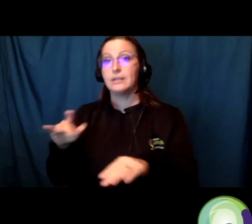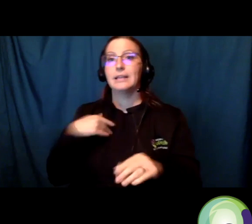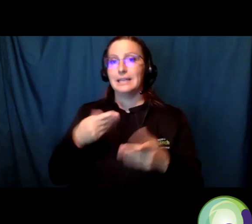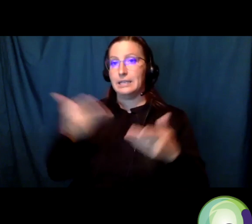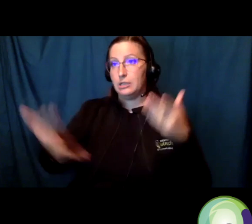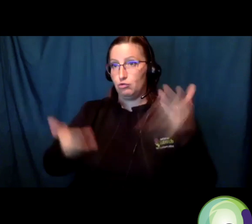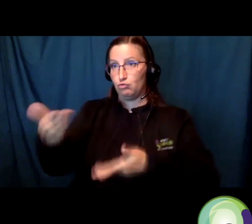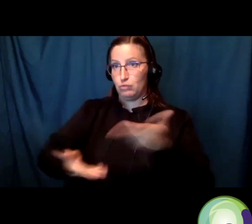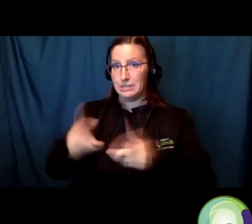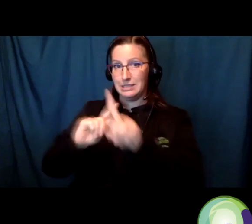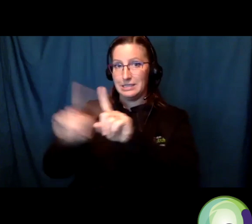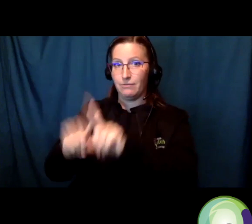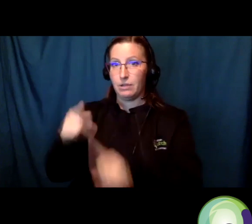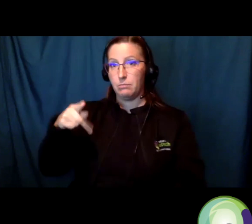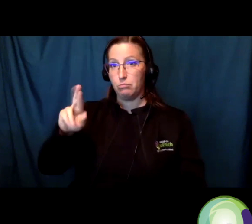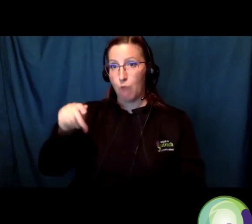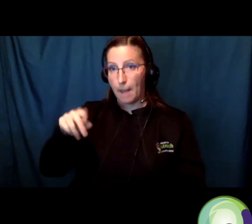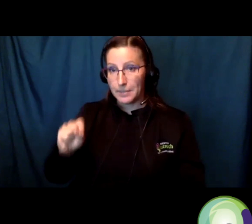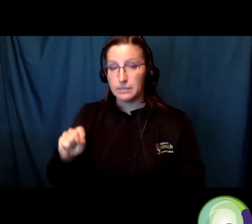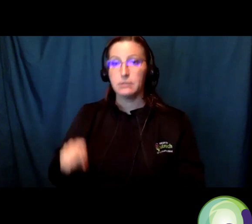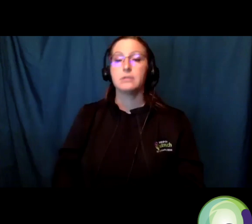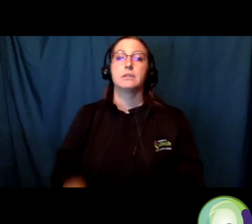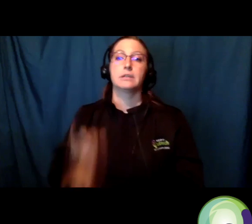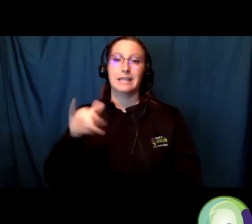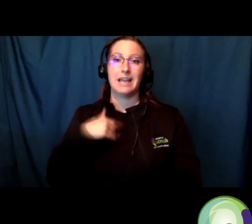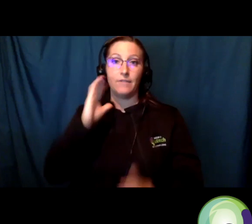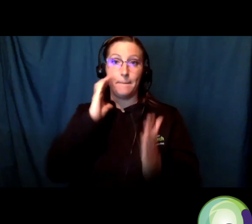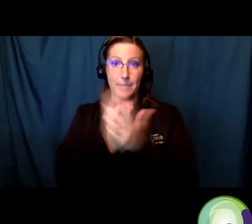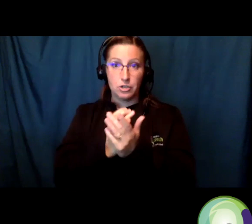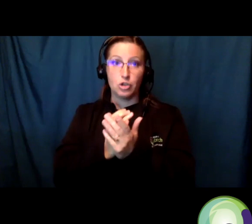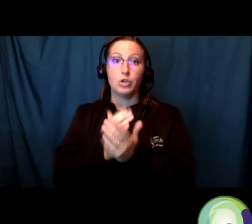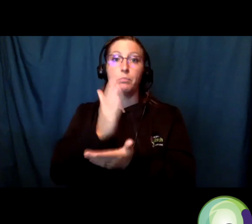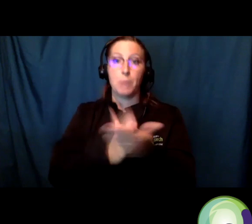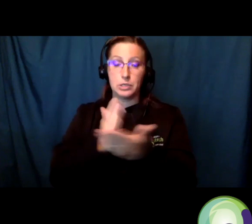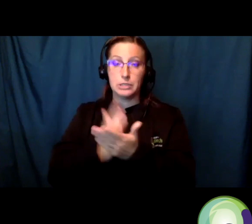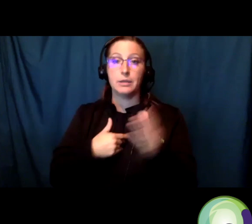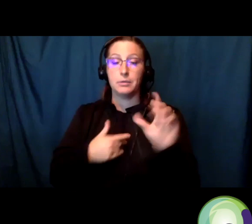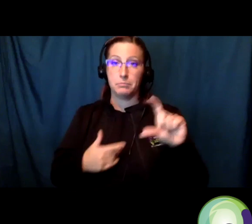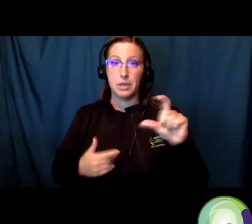and hopefully having either picture versions of the props or parents having similar ones